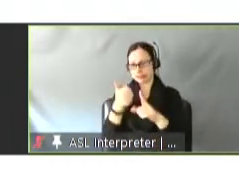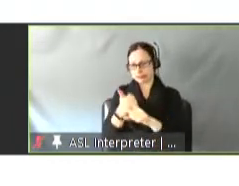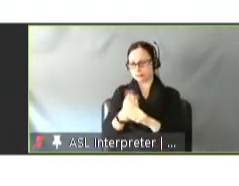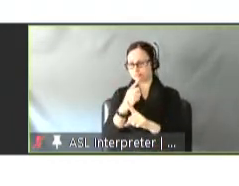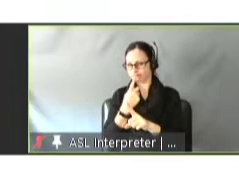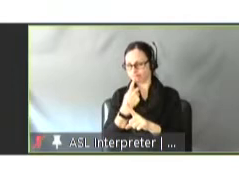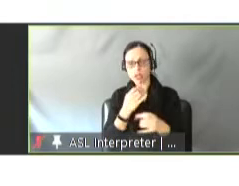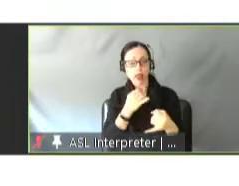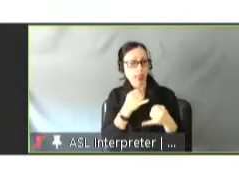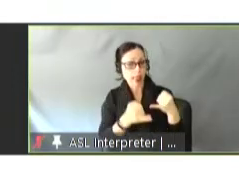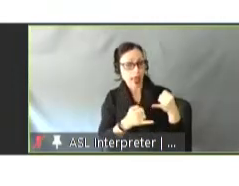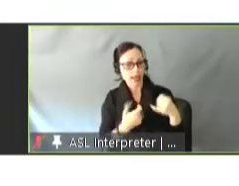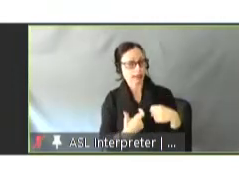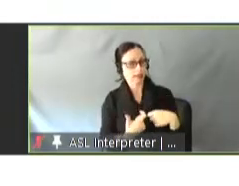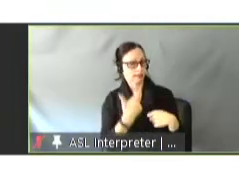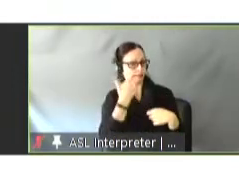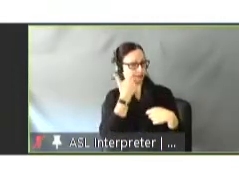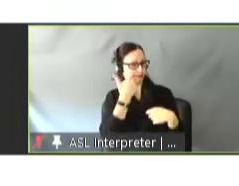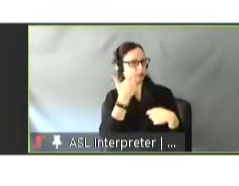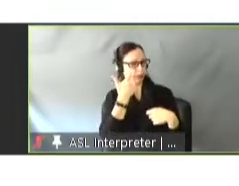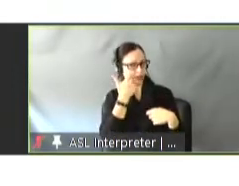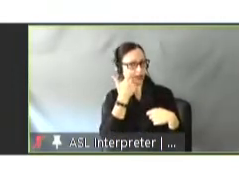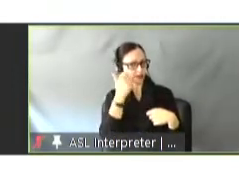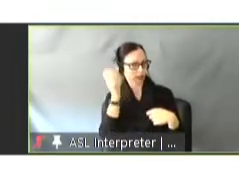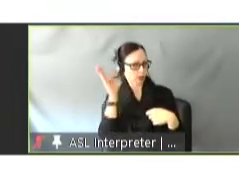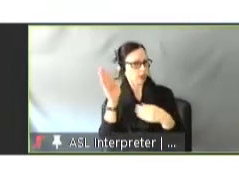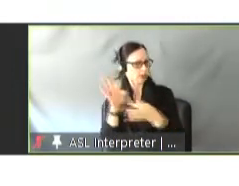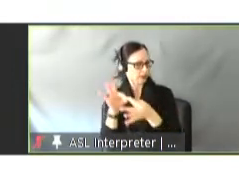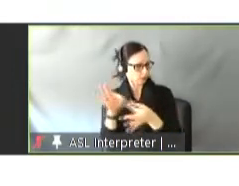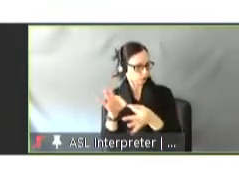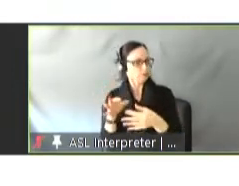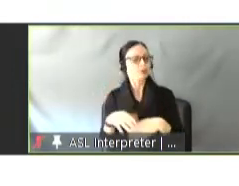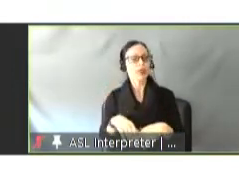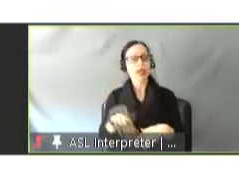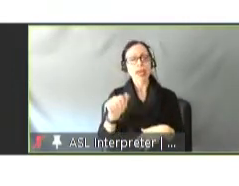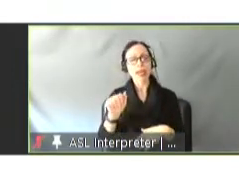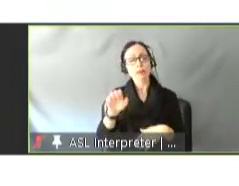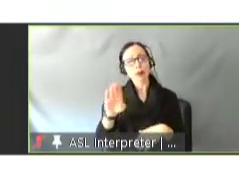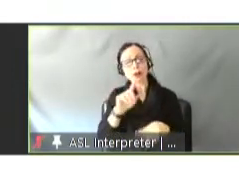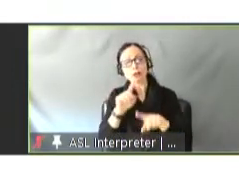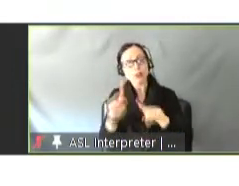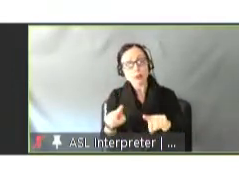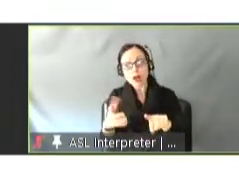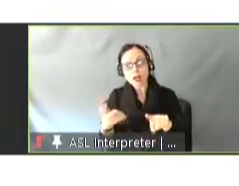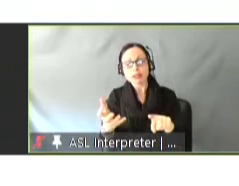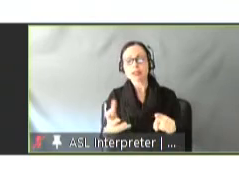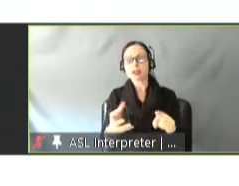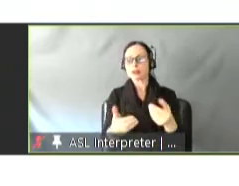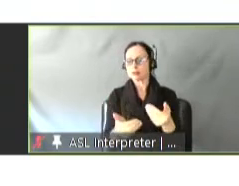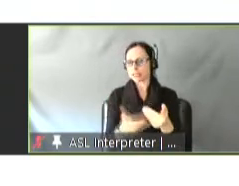as we said in the previous presentation, antibody responses are an easy way to measure